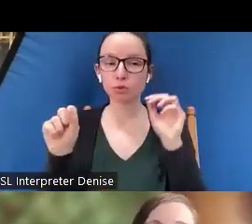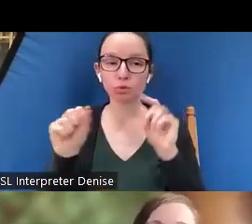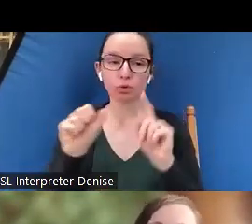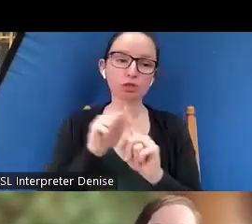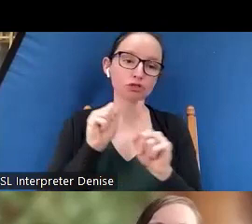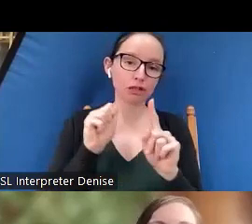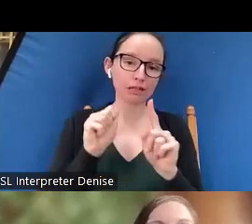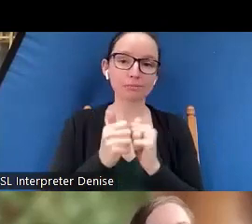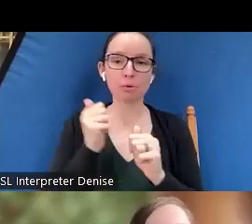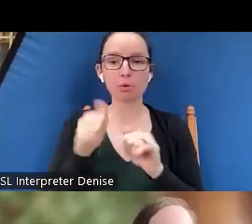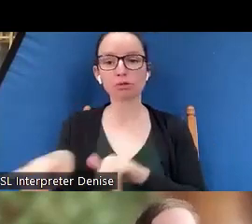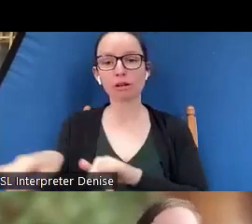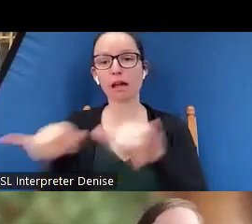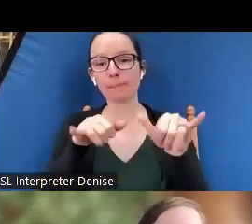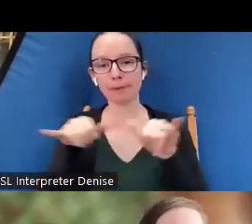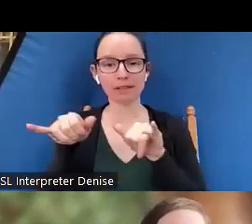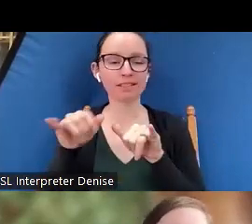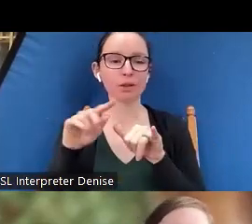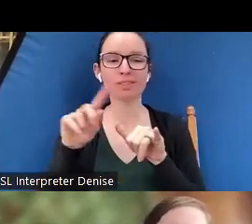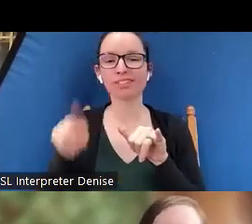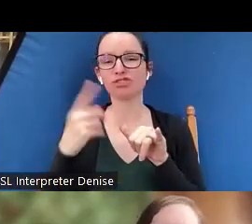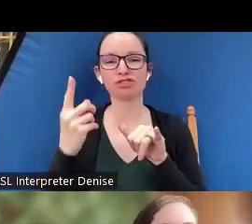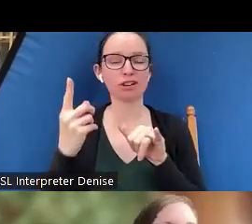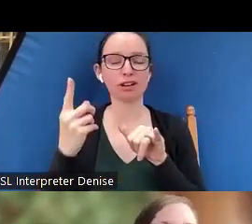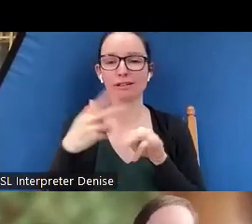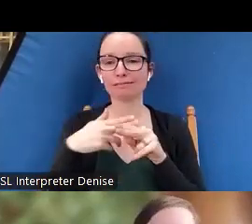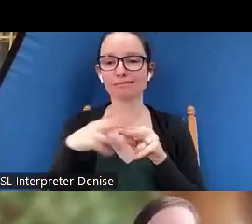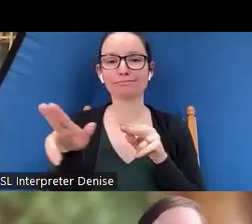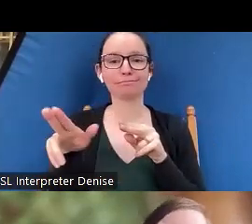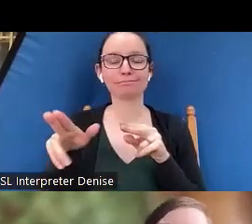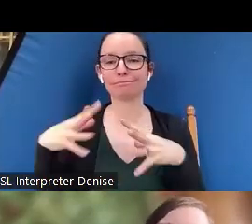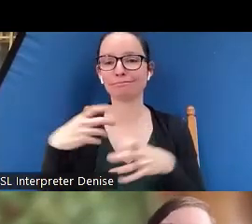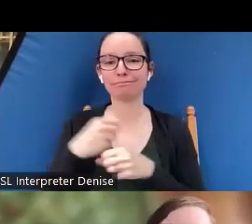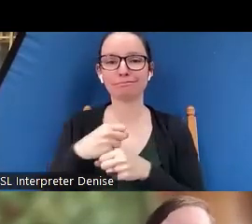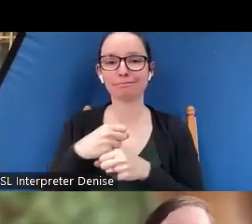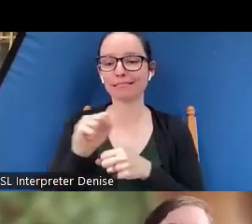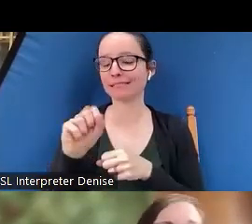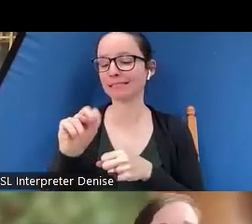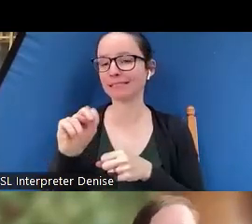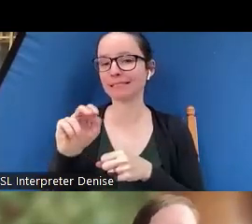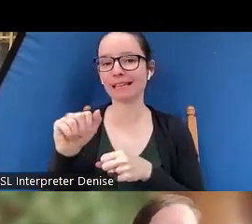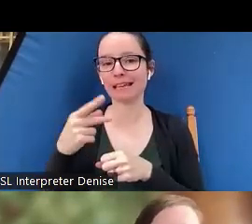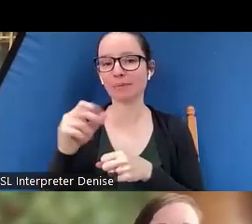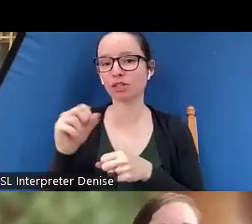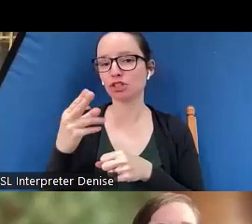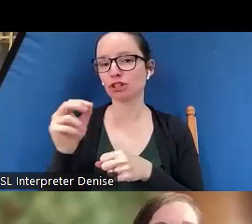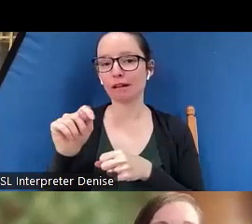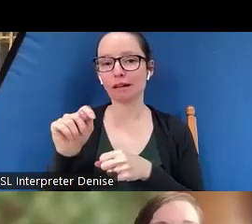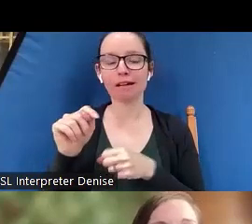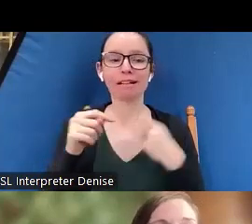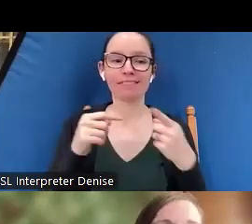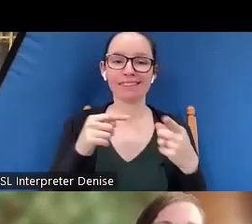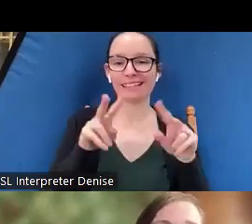So this is just a snapshot today because we're still, as I said, this is still on ongoing analysis on our part, but we